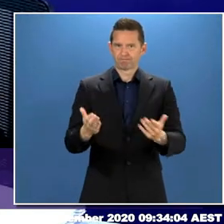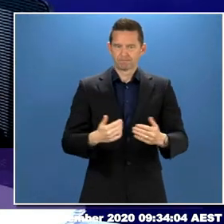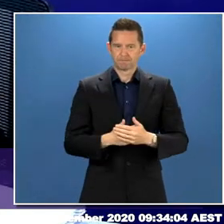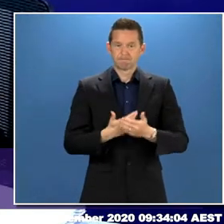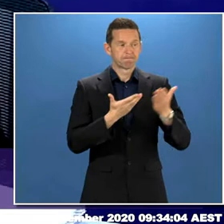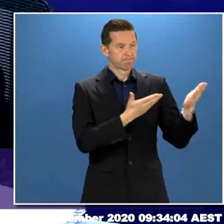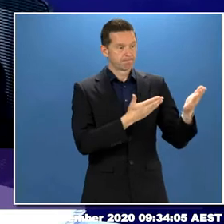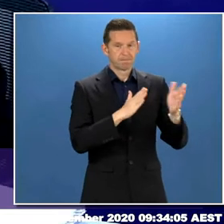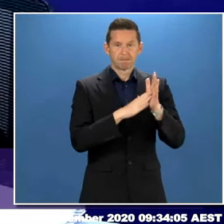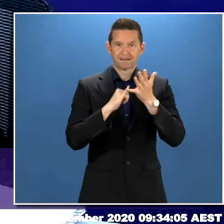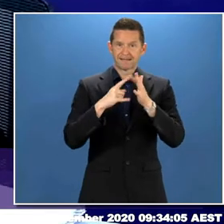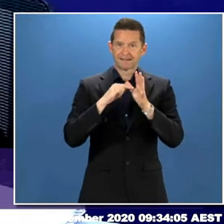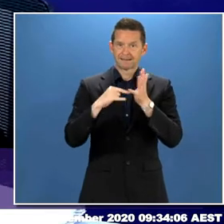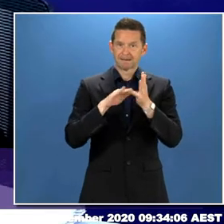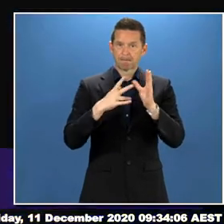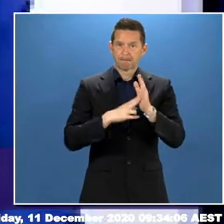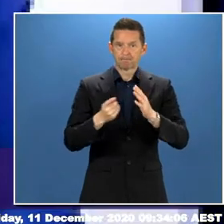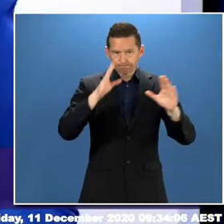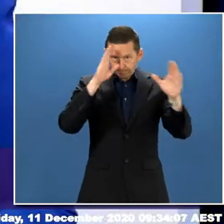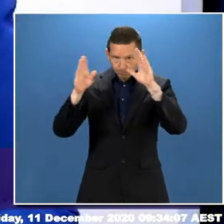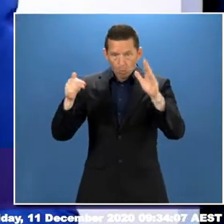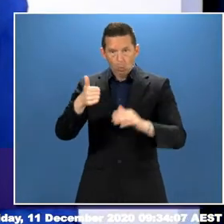Good morning, Commissioners, and good morning to everybody following